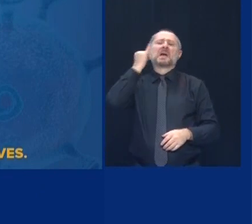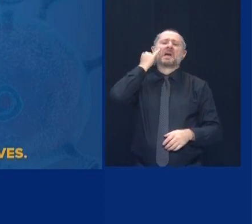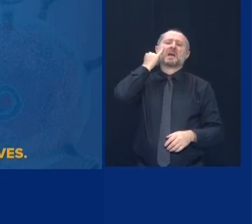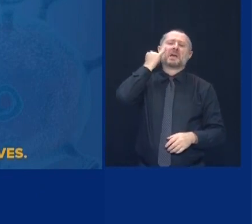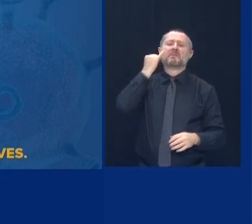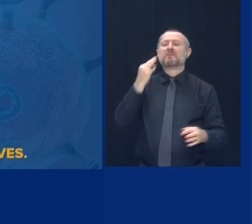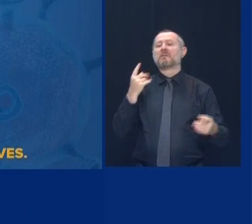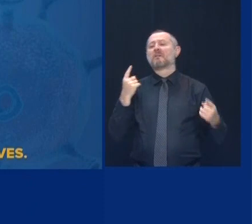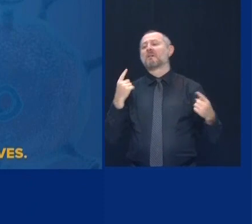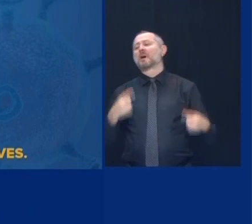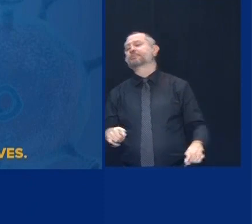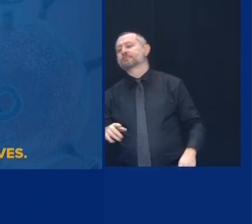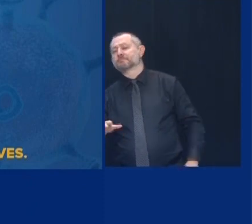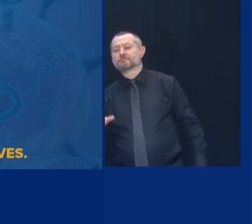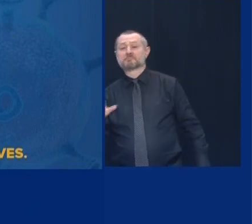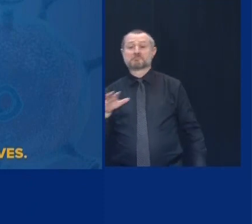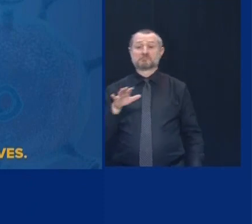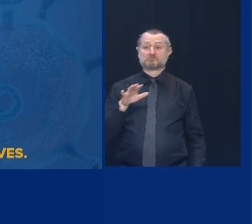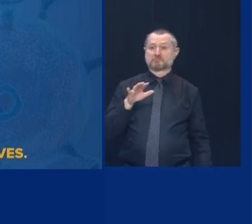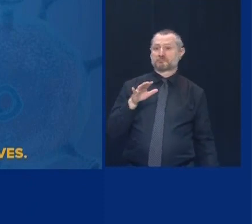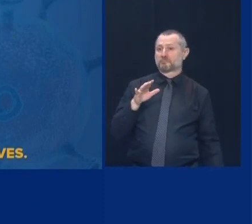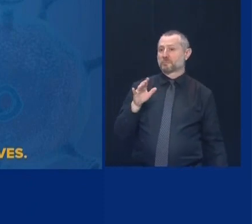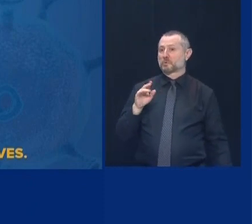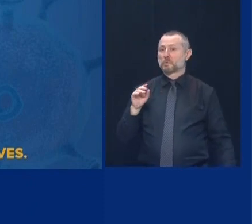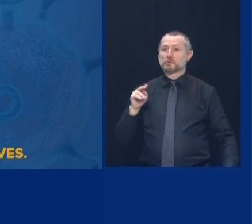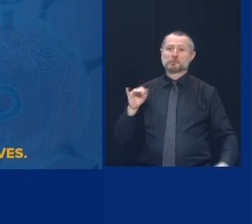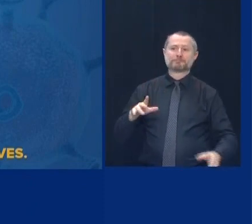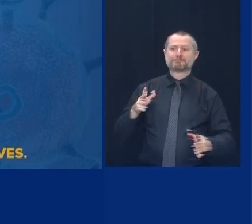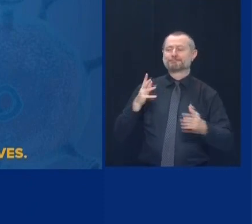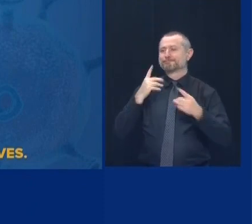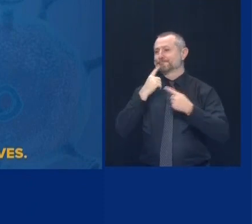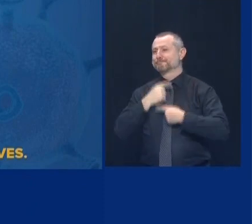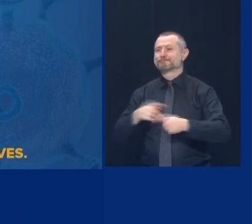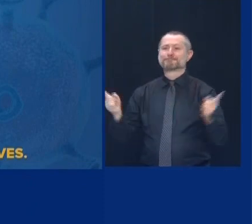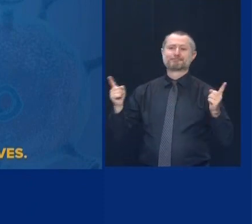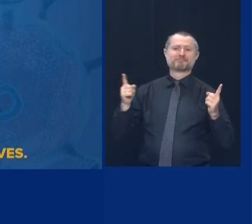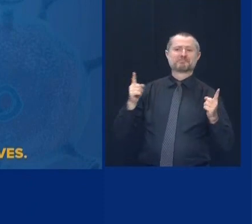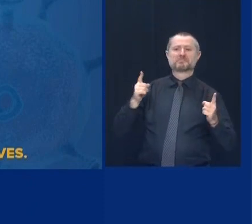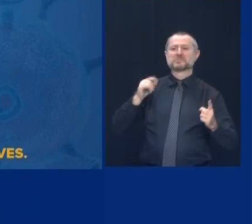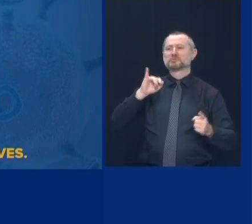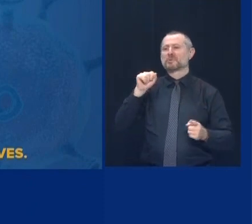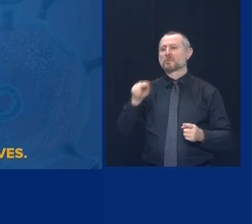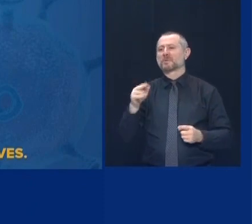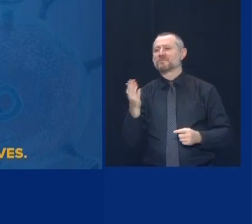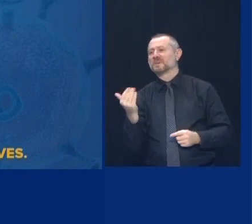YOU CAN SEE OUR WHOLE SCALE CHANGED BY THE TIME THIS IS OVER.